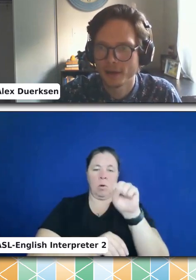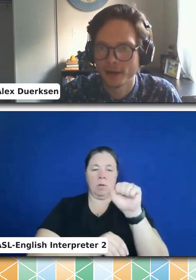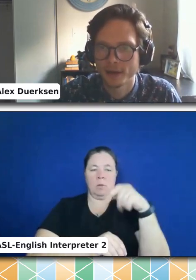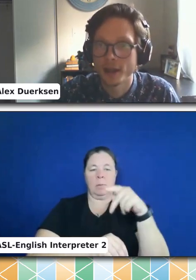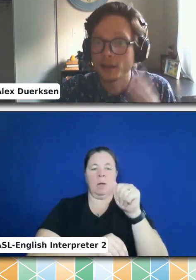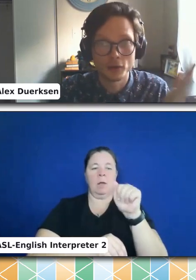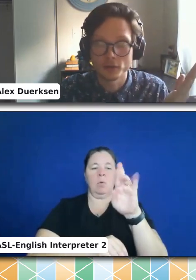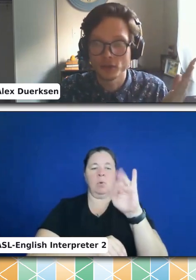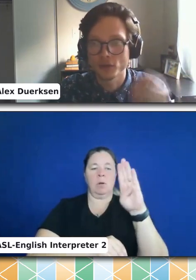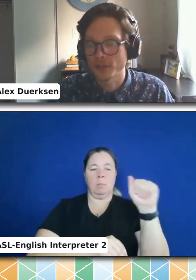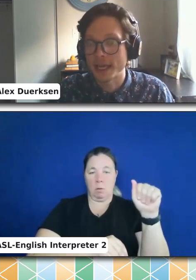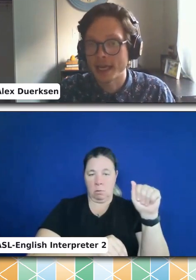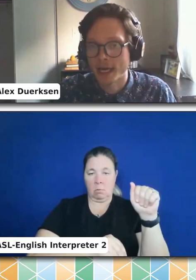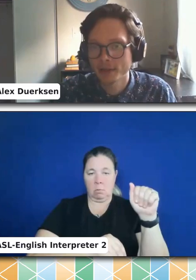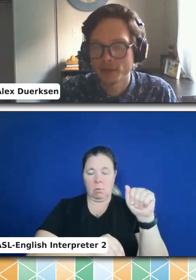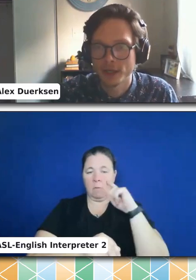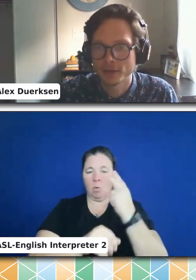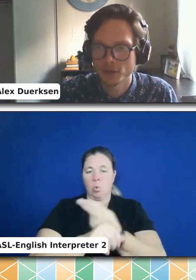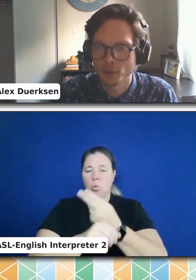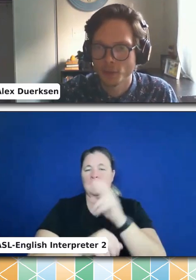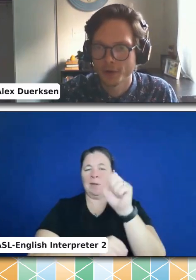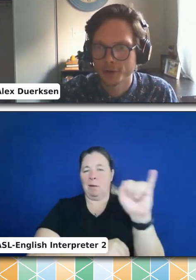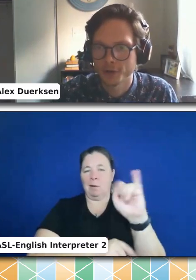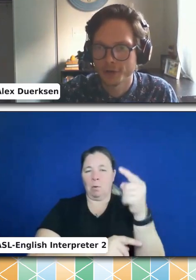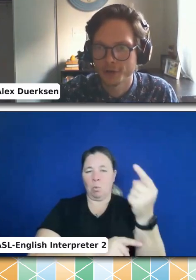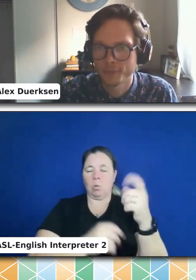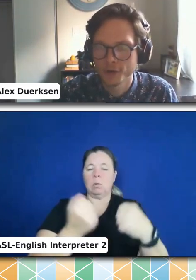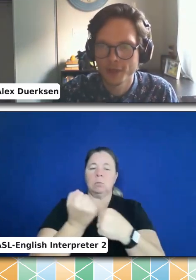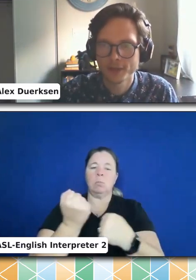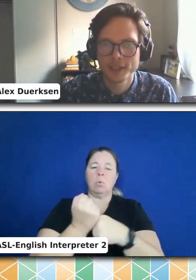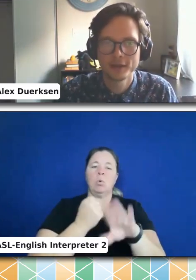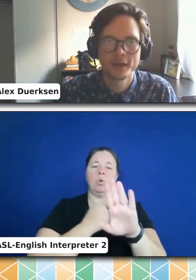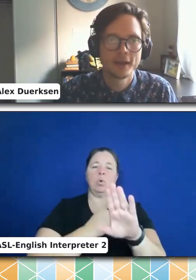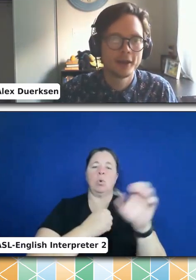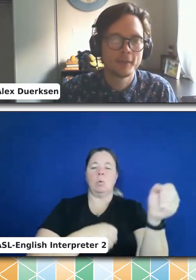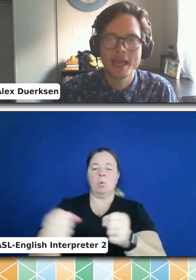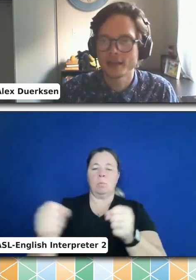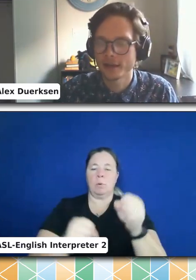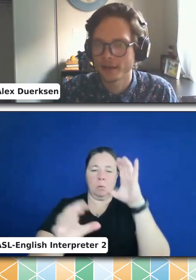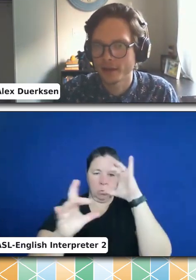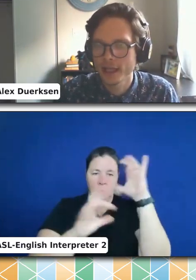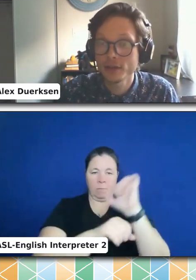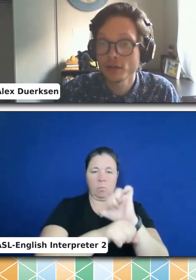Uh, or just for using AI to, uh, to support your procurement printing. Yep.